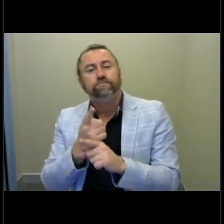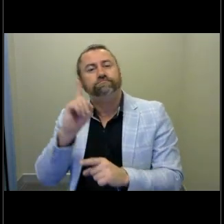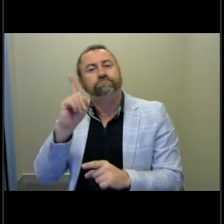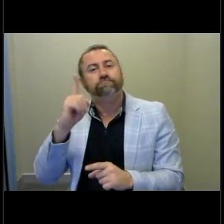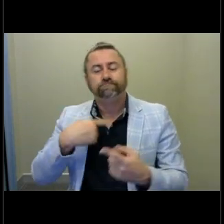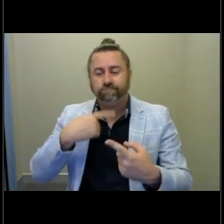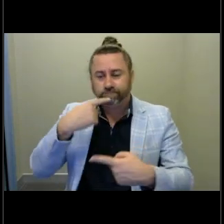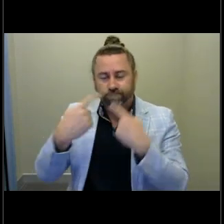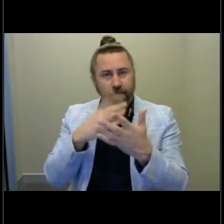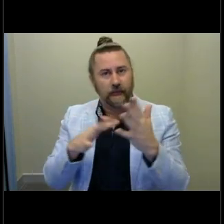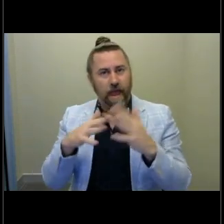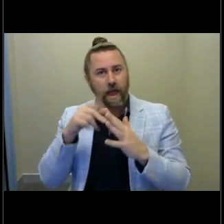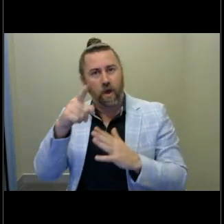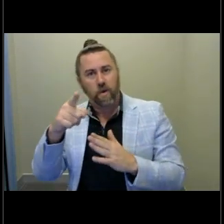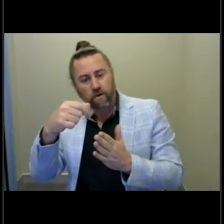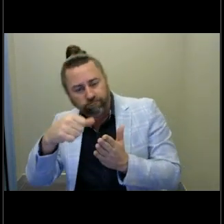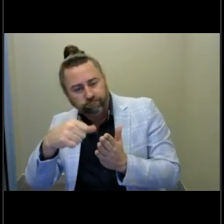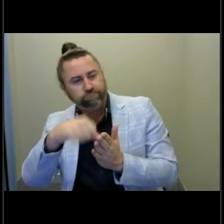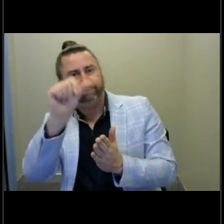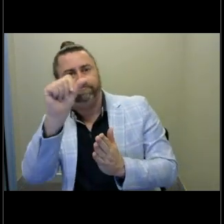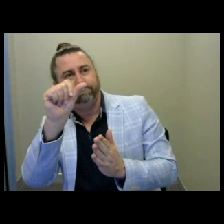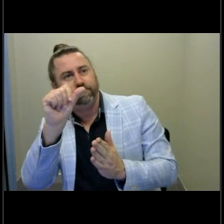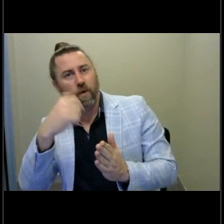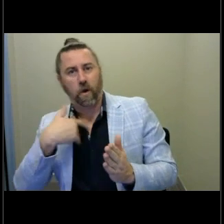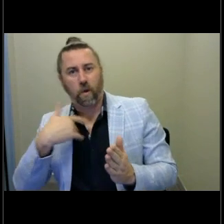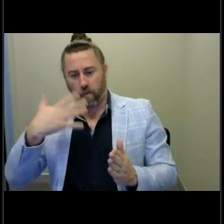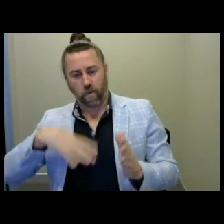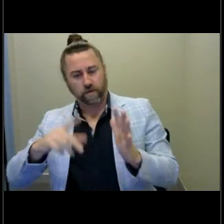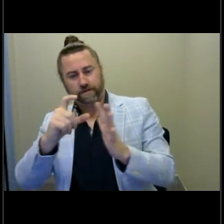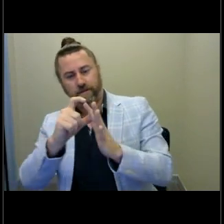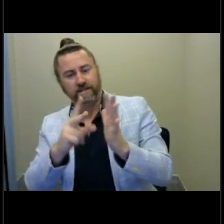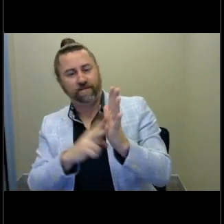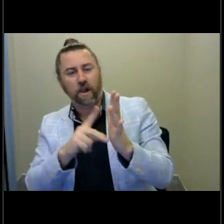domestic violence orders, how people can respond to domestic violence orders.